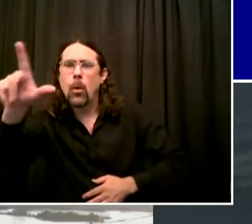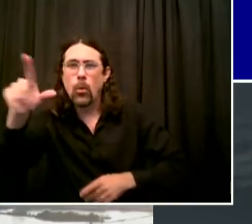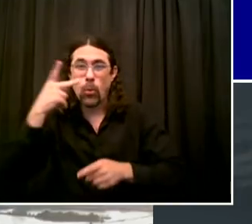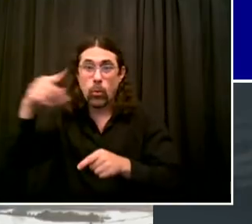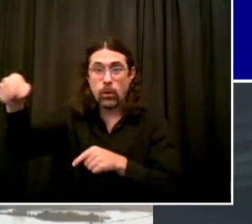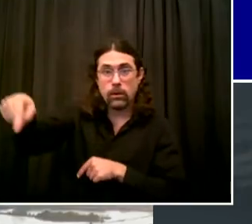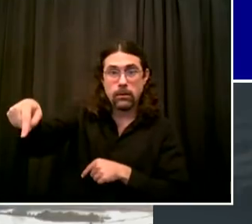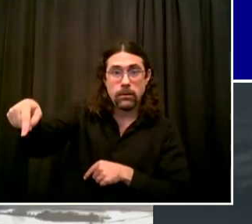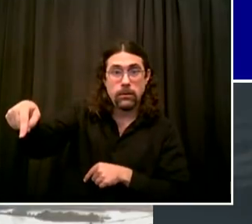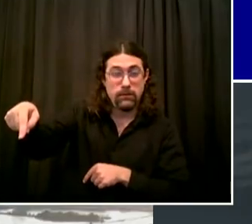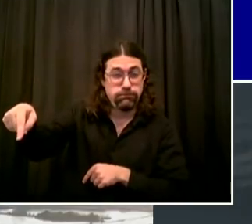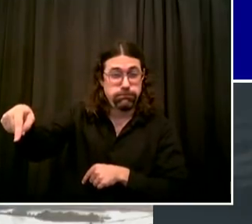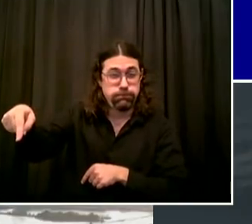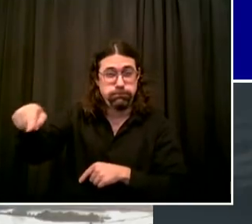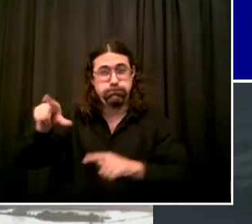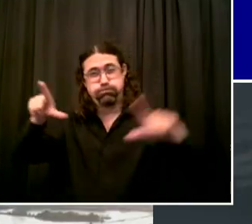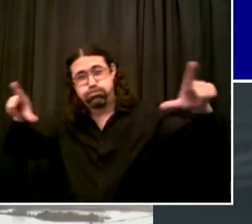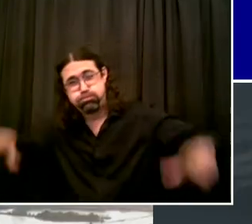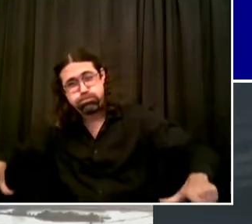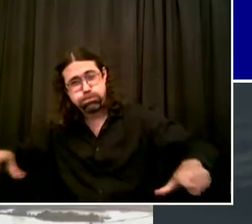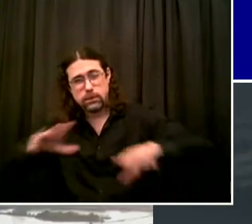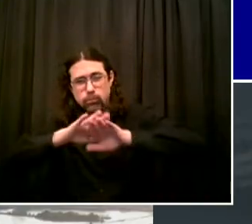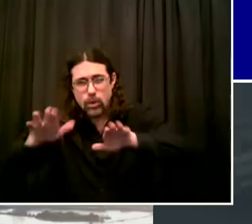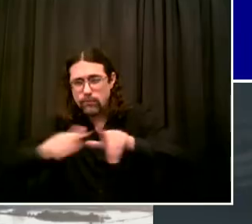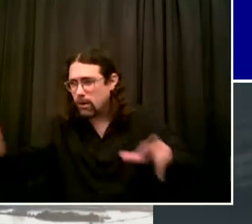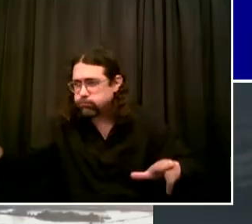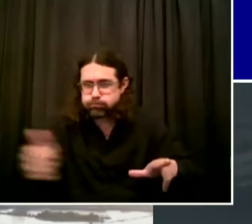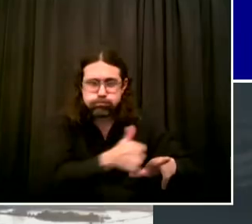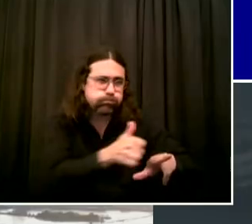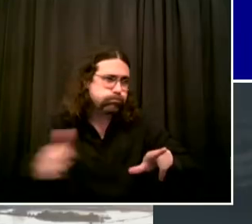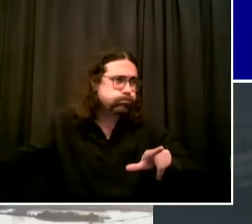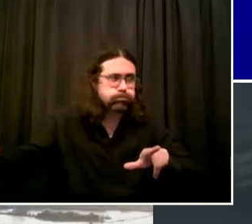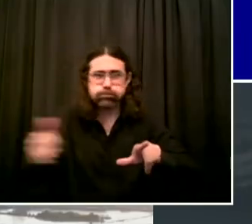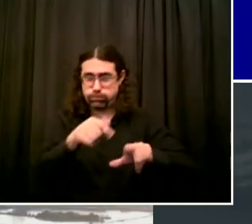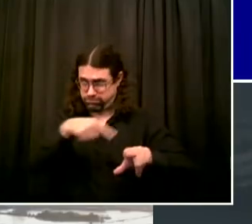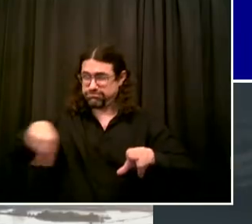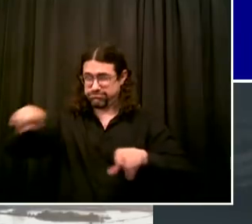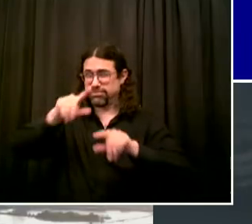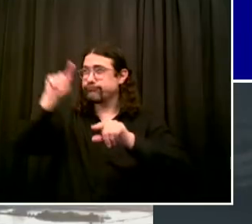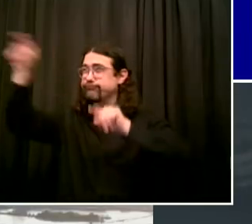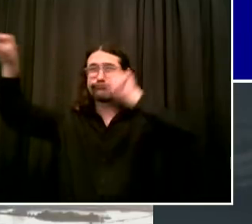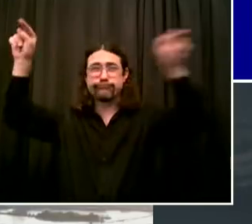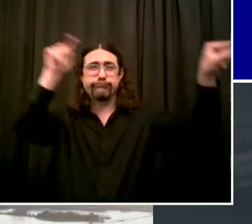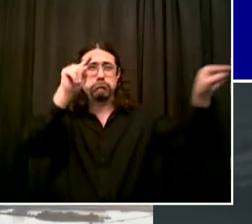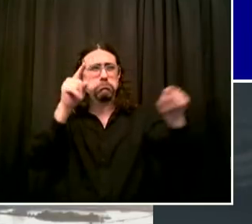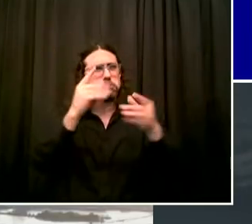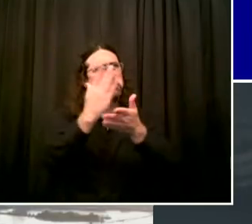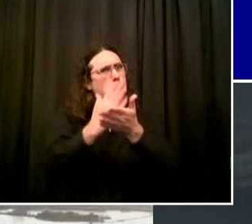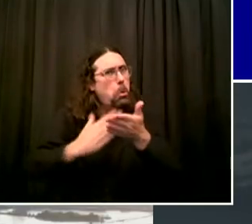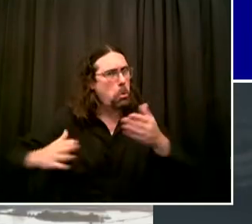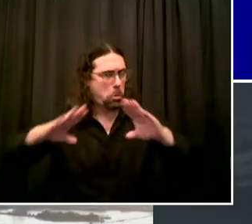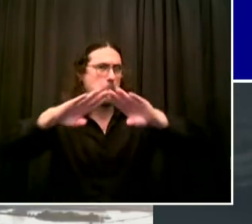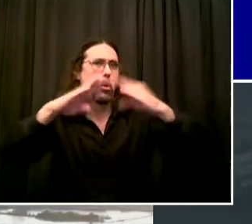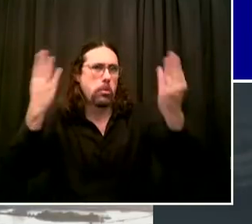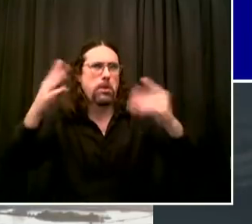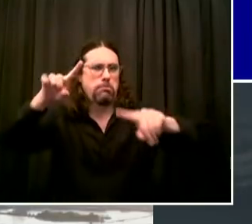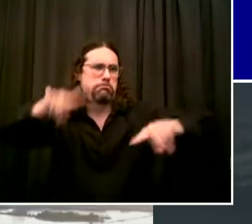WE WERE ABLE TO OPEN SOME OF THEM BUT NOW WE WILL OPEN SOME OF THE BIGEGST